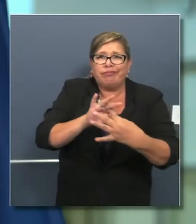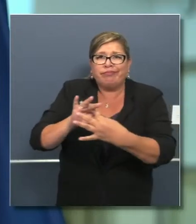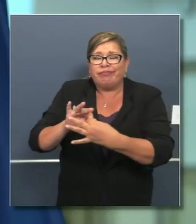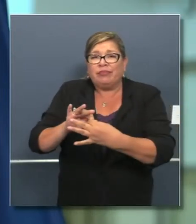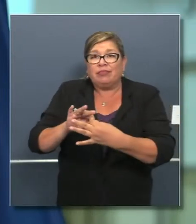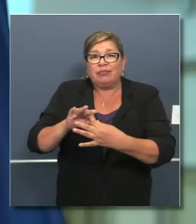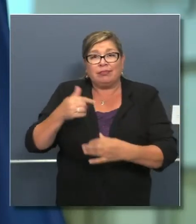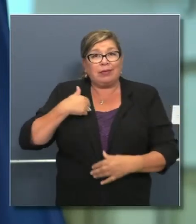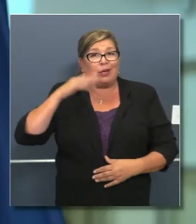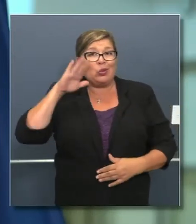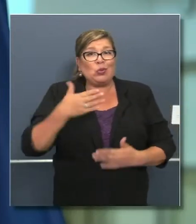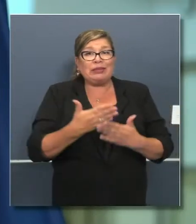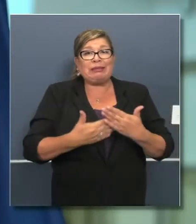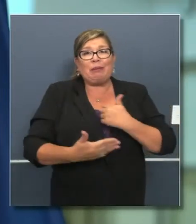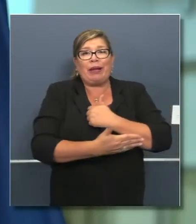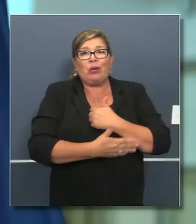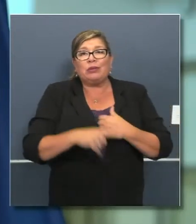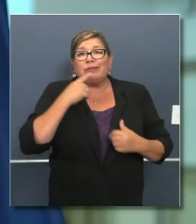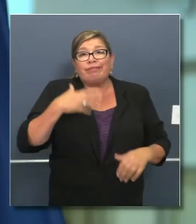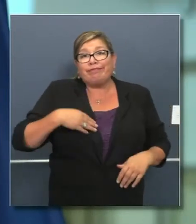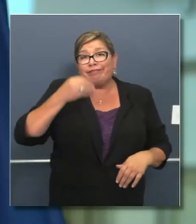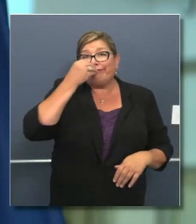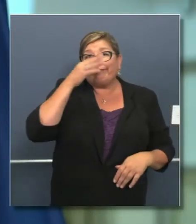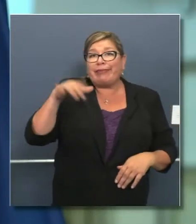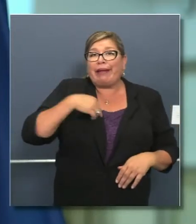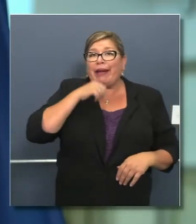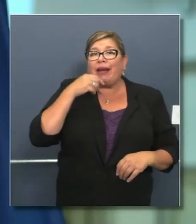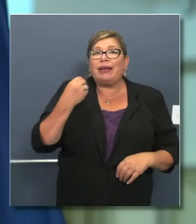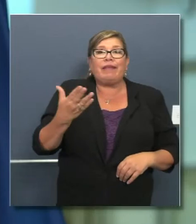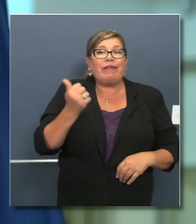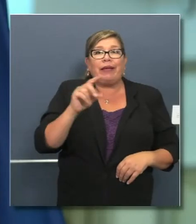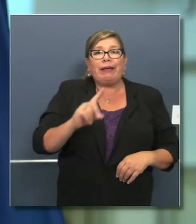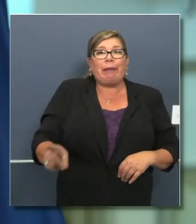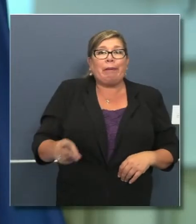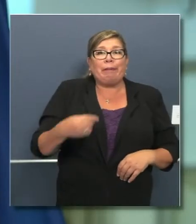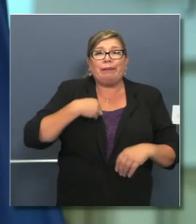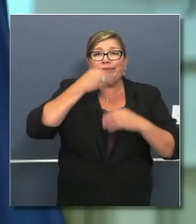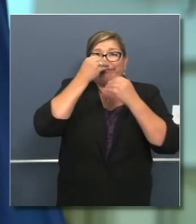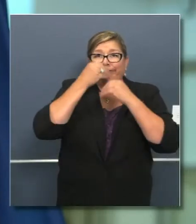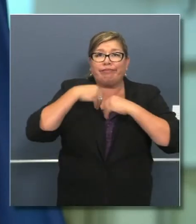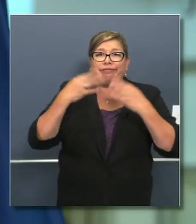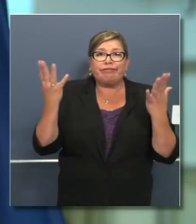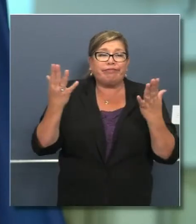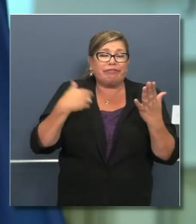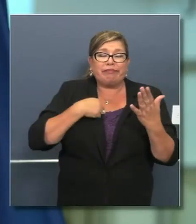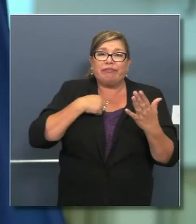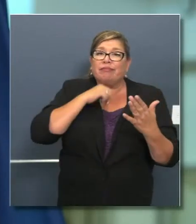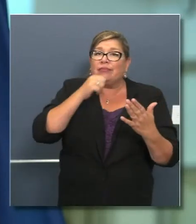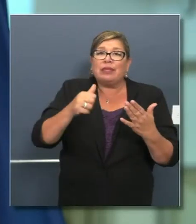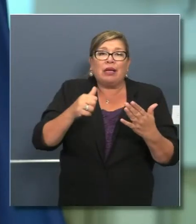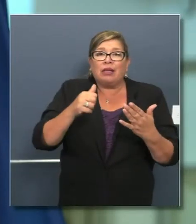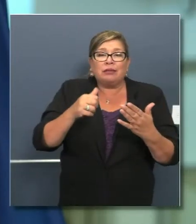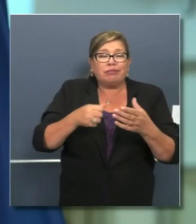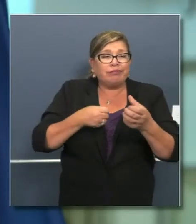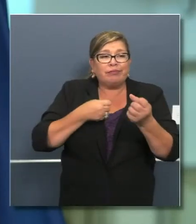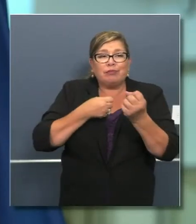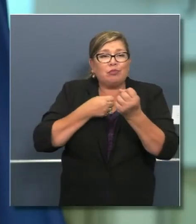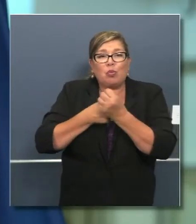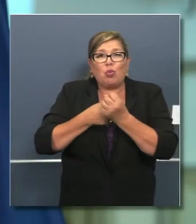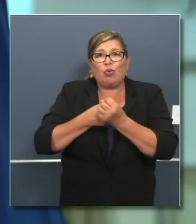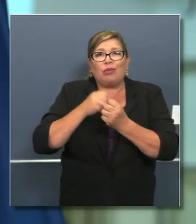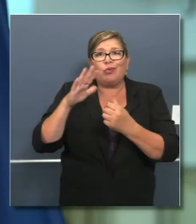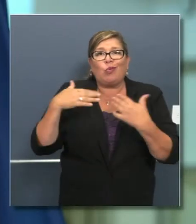a damn flouting any consideration of supporting the broader health directives coming out of the